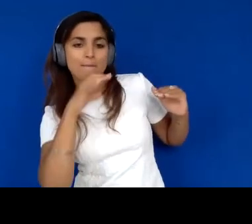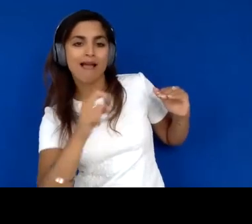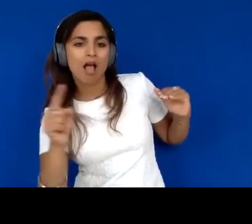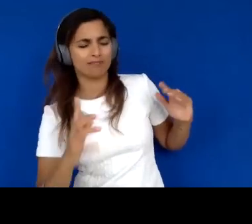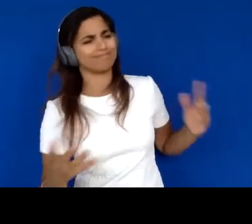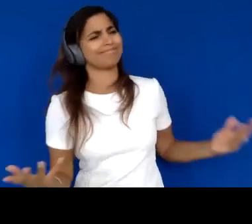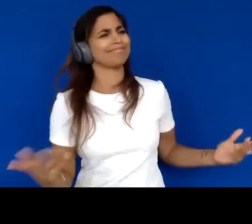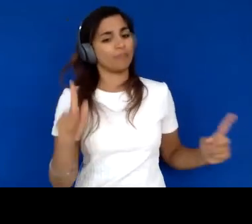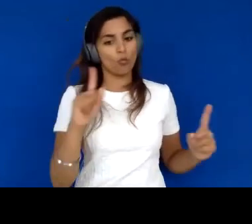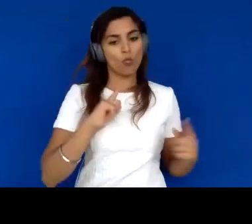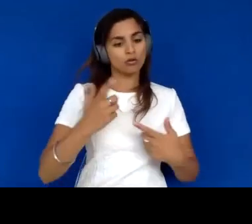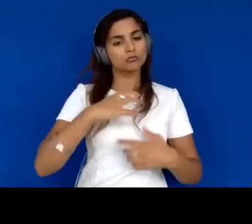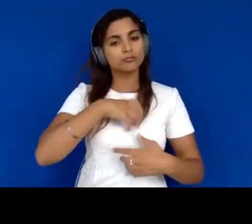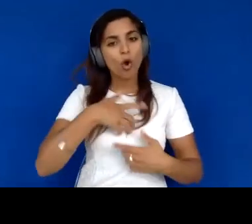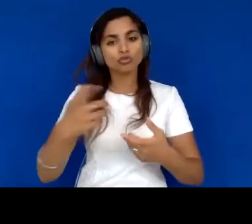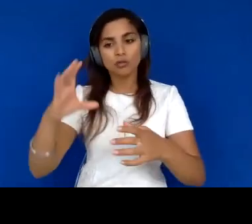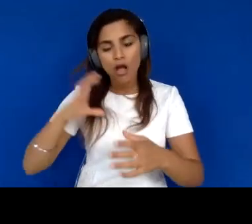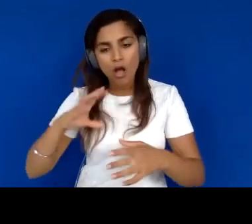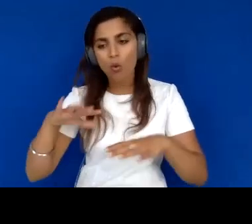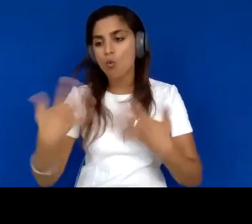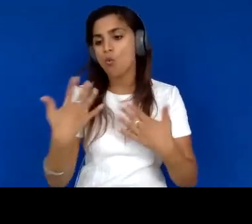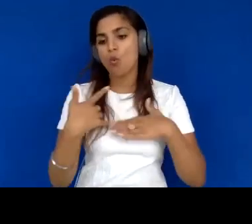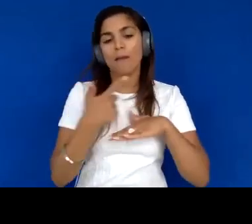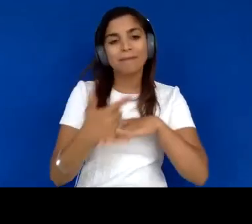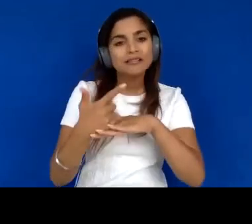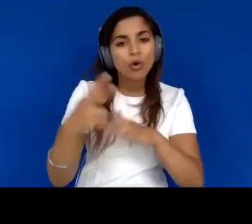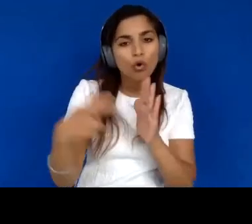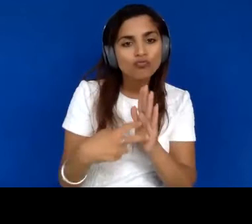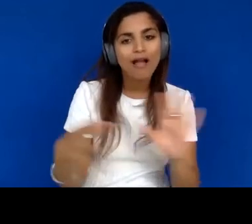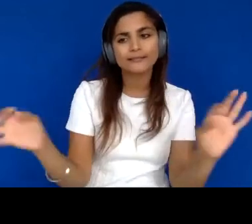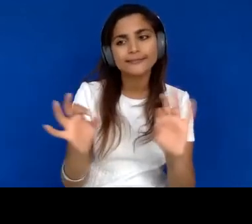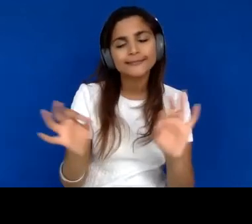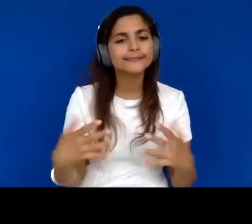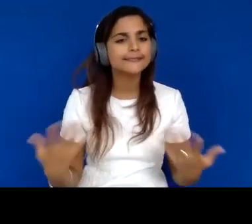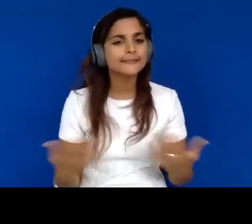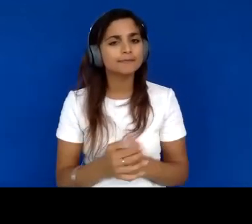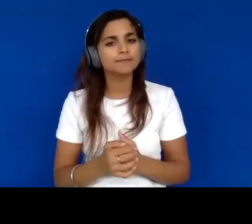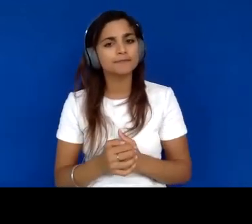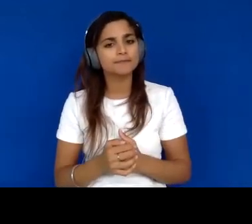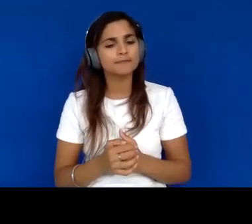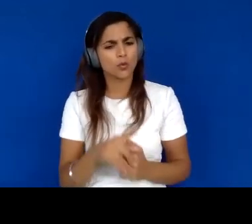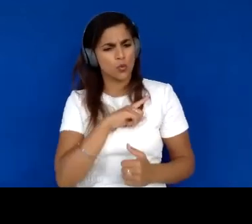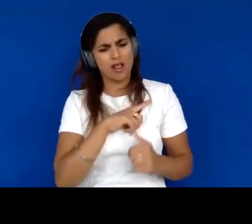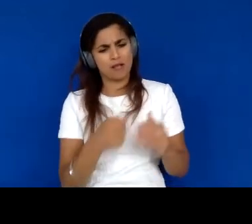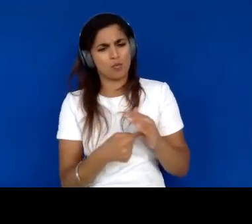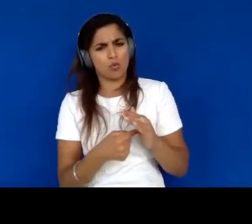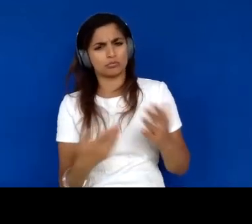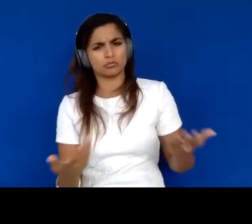media contracts as a result this matters because one is as both an unequal and